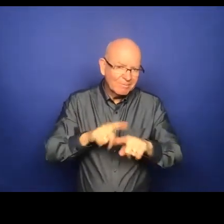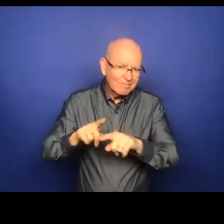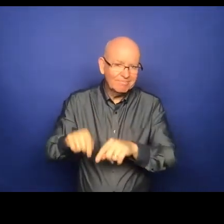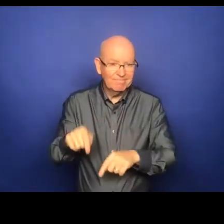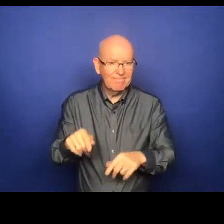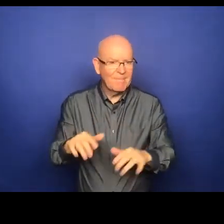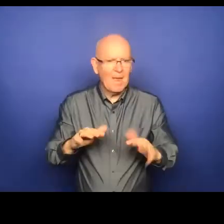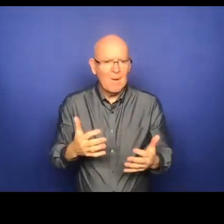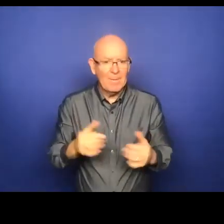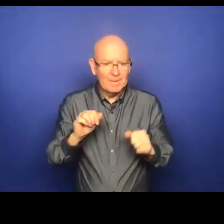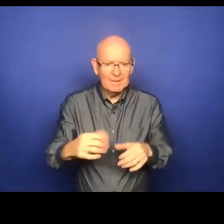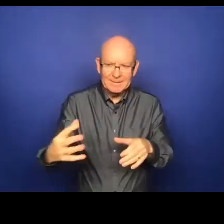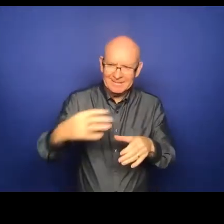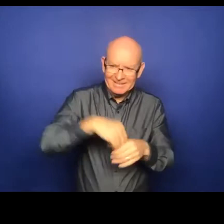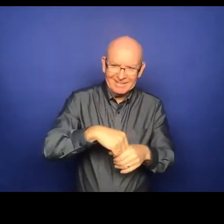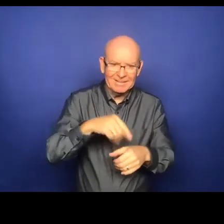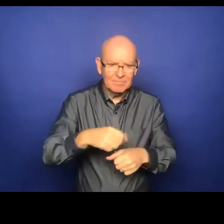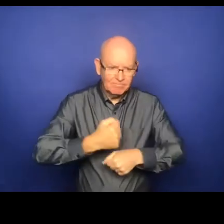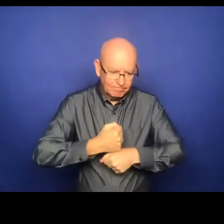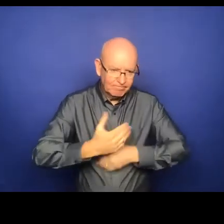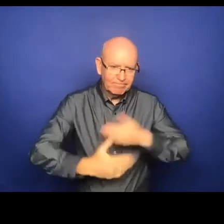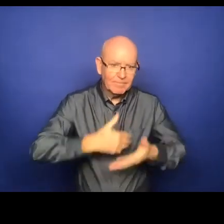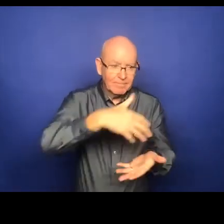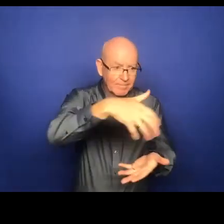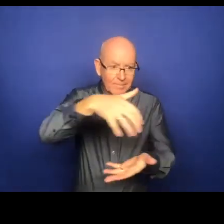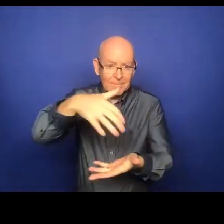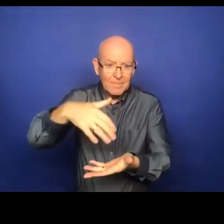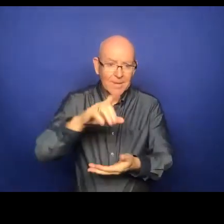andna is how to get engaged around data collection and how data can be